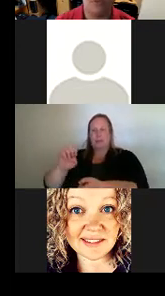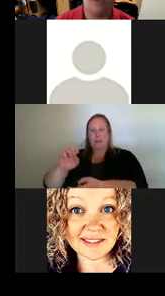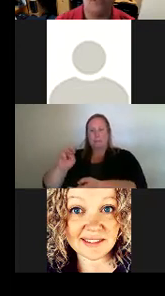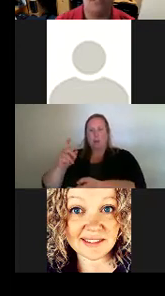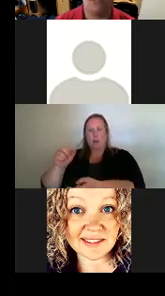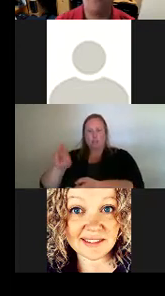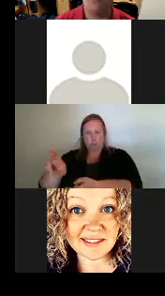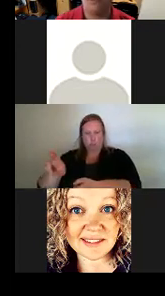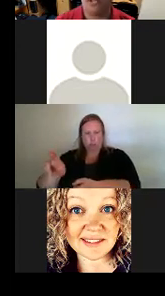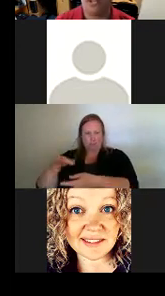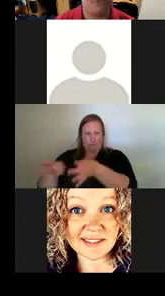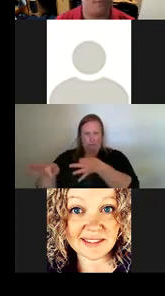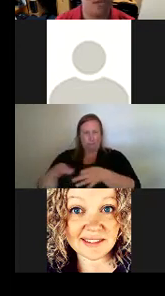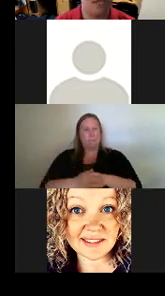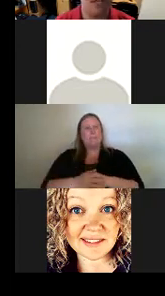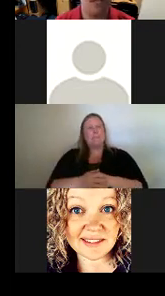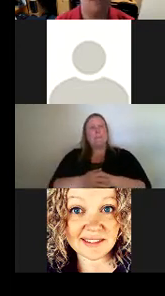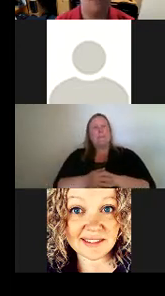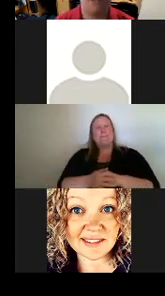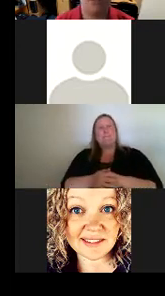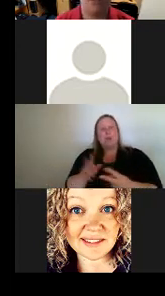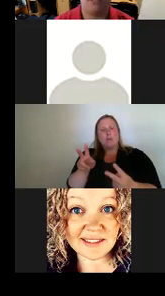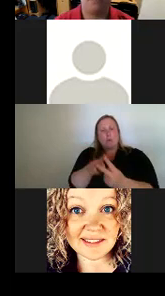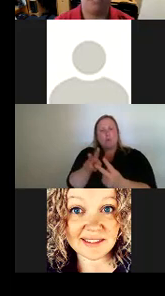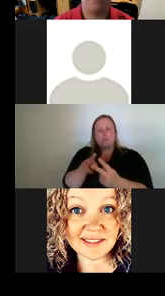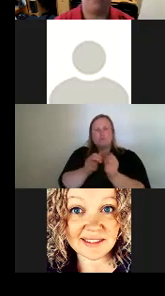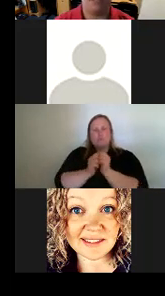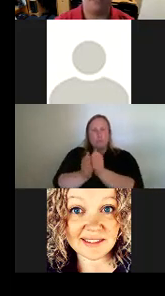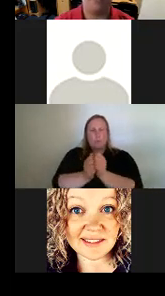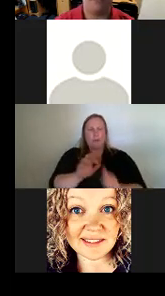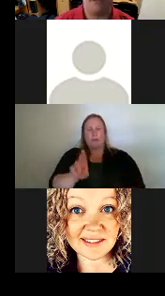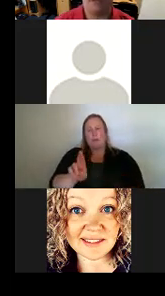MANY REFRESHABLE BRAILLE DISPLAYS IF YOU ARE SHOPPING